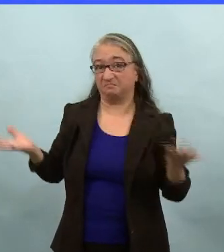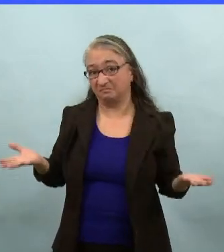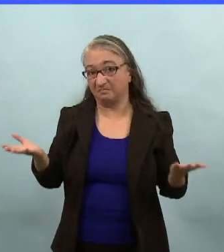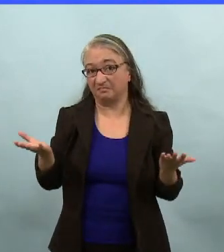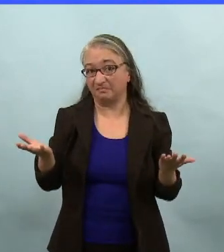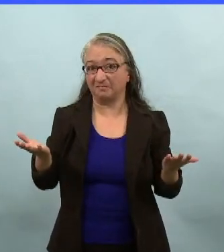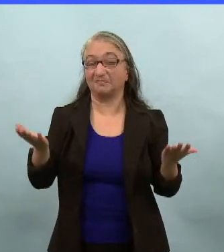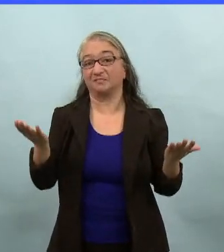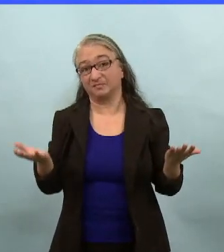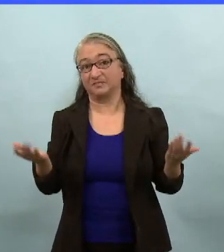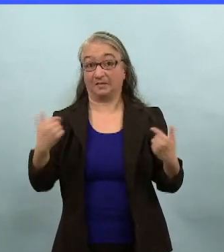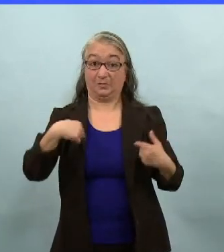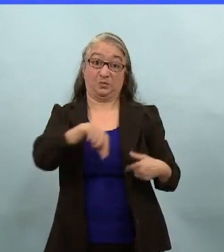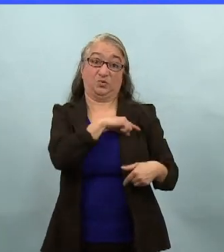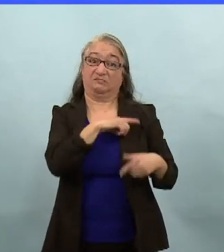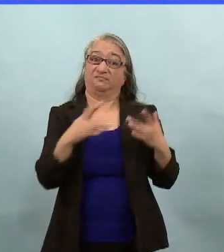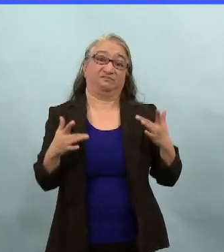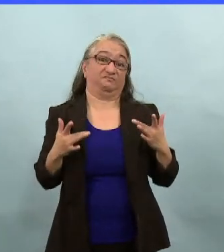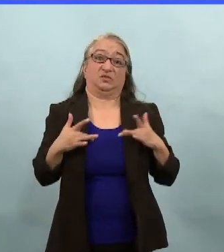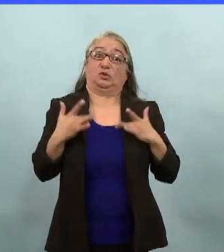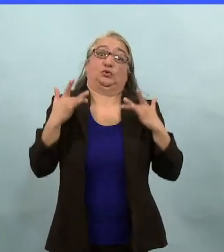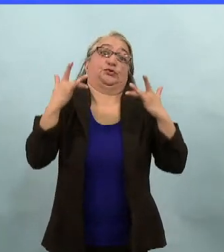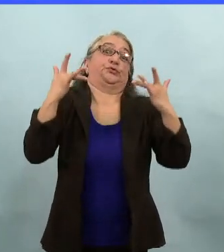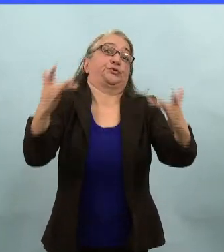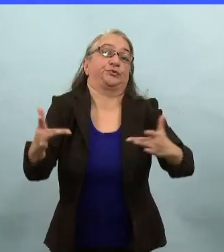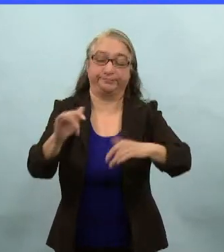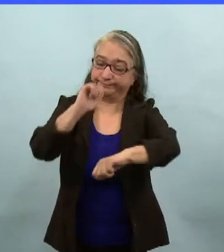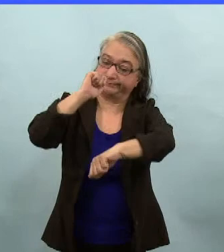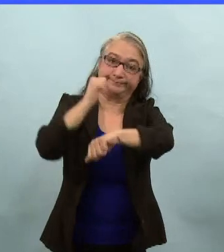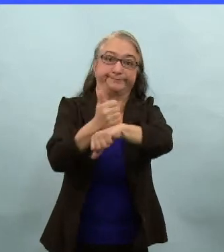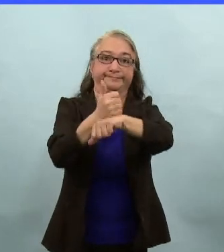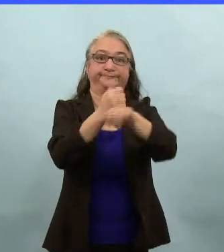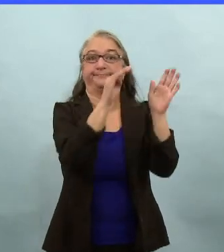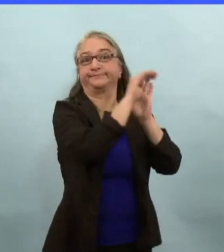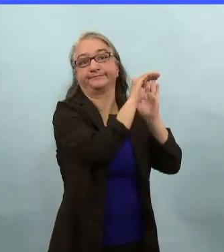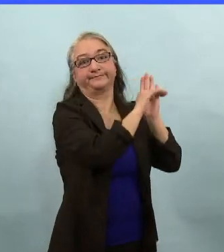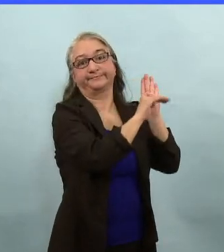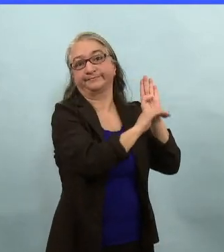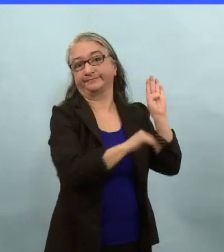those early measures we put them in place earlier than many other provinces and so it's important